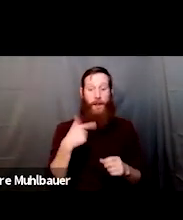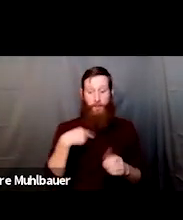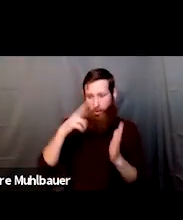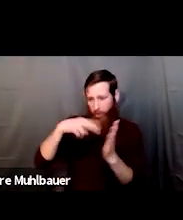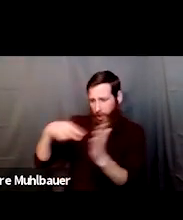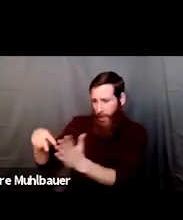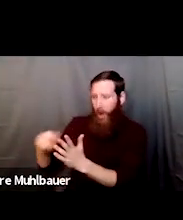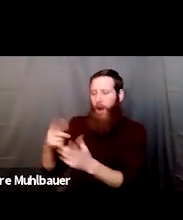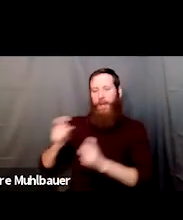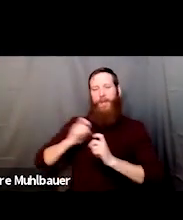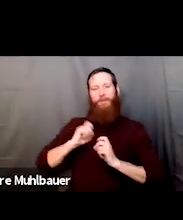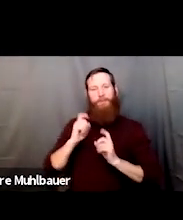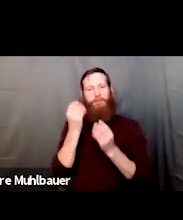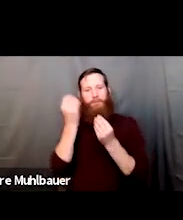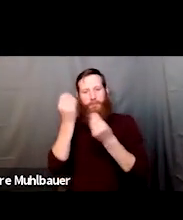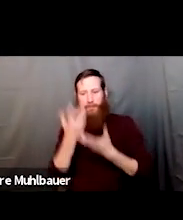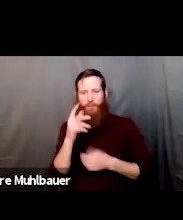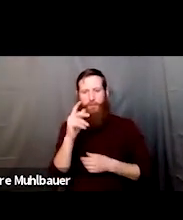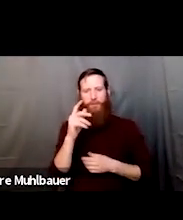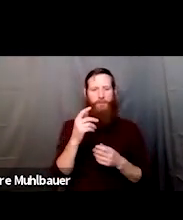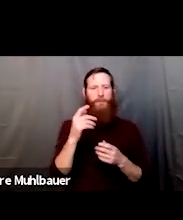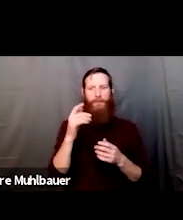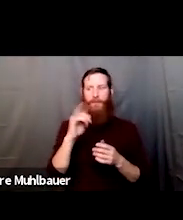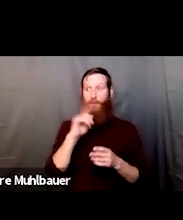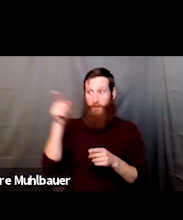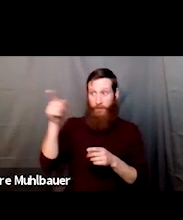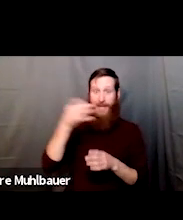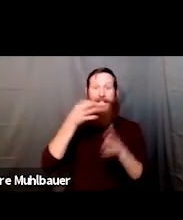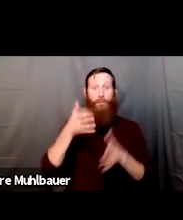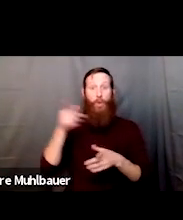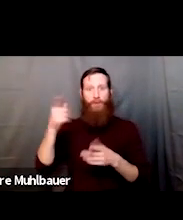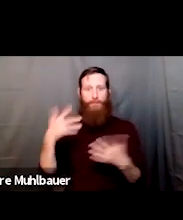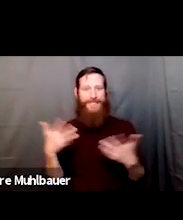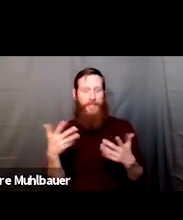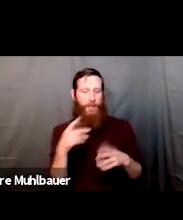on this particular day the are worried about deep patches of snow transported by the wind